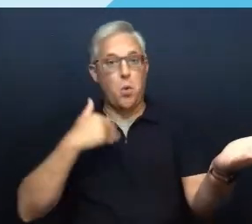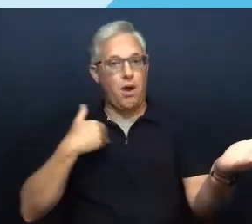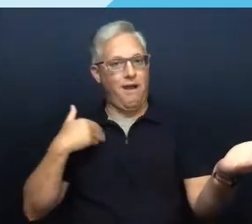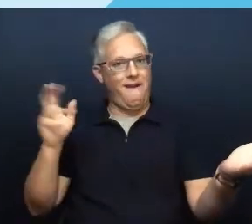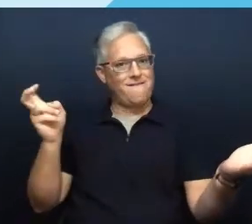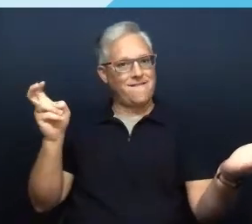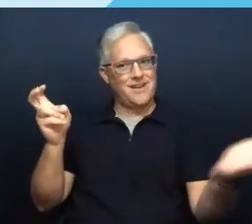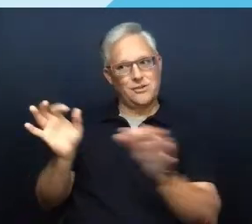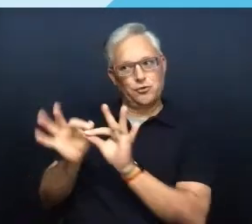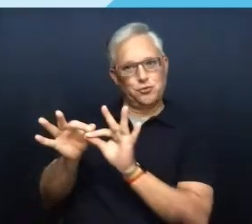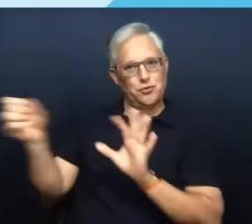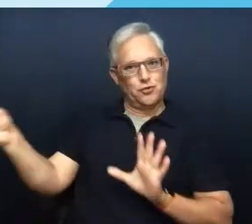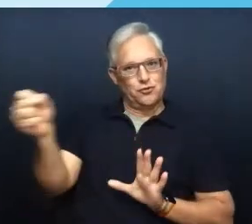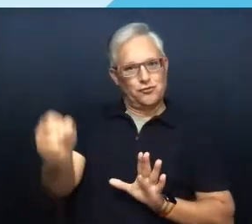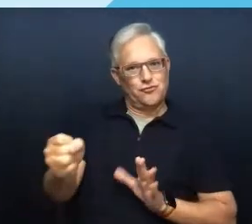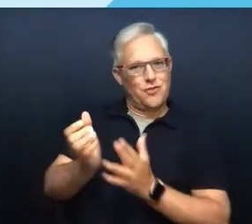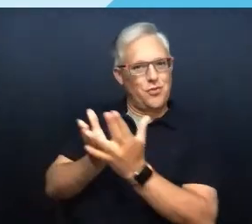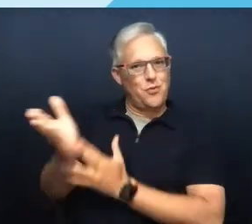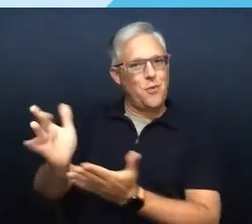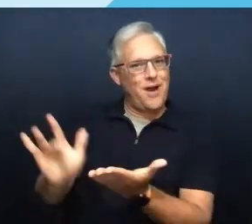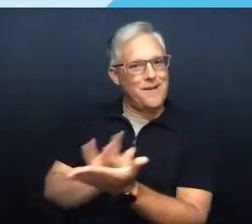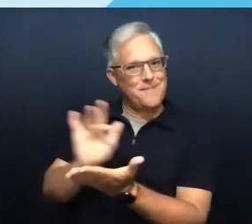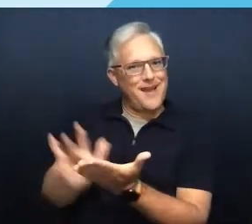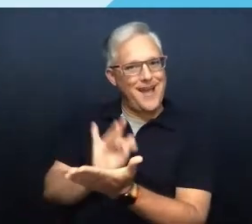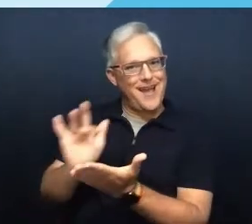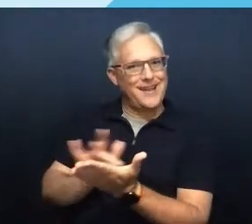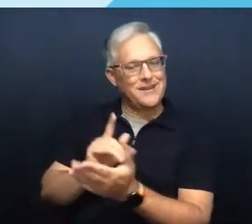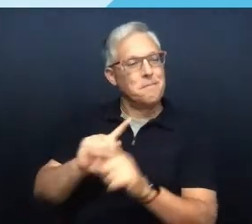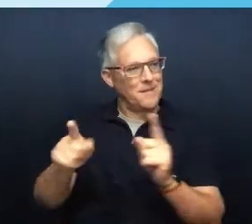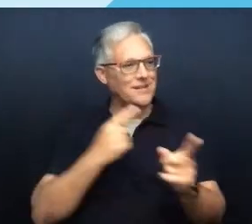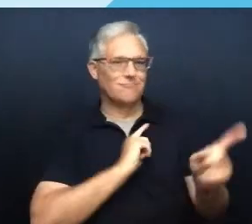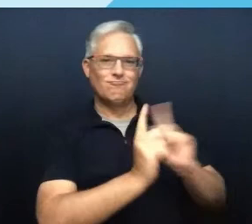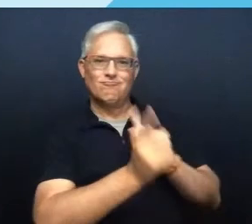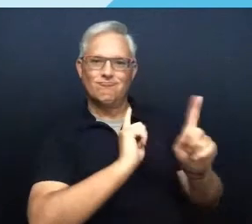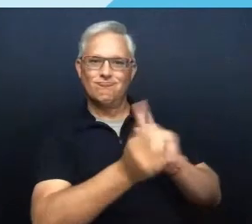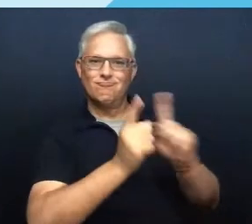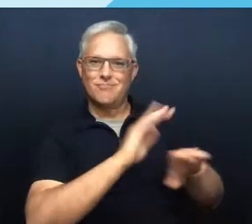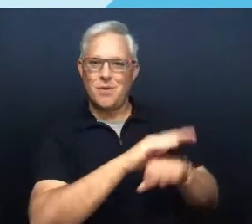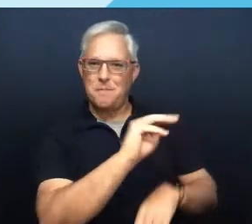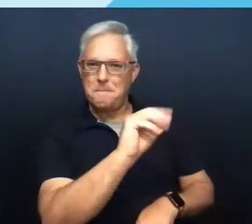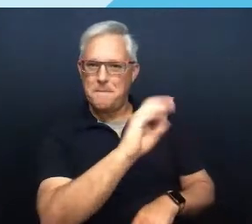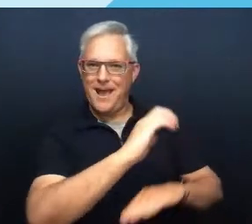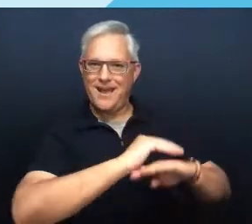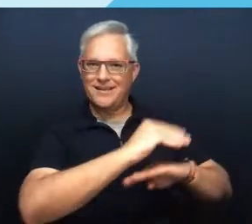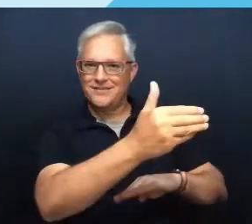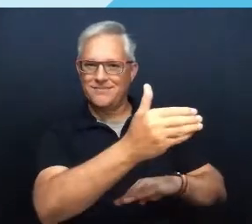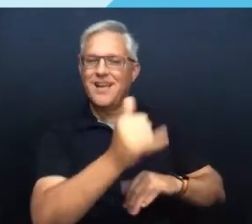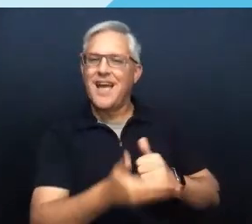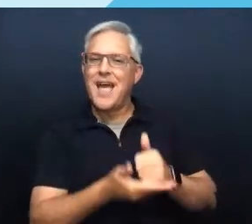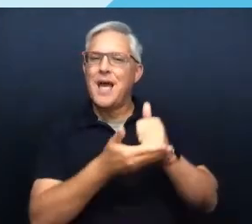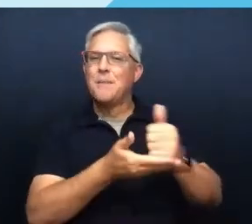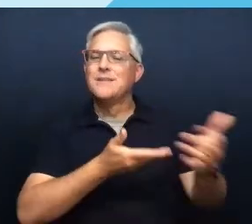conversation on the Mac. I'm able to keep the conversation more natural without the need to slow down for comprehension.